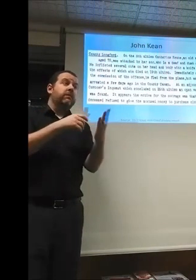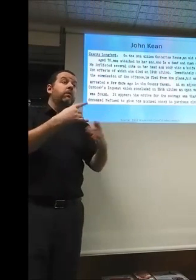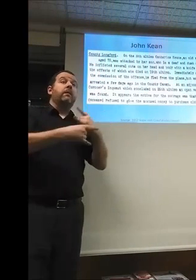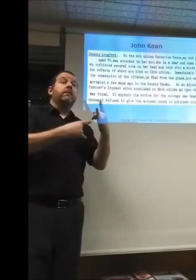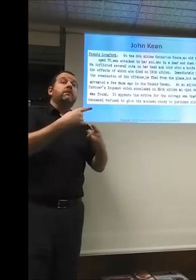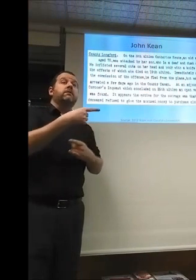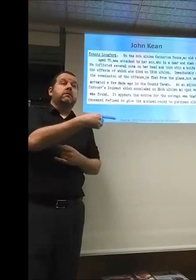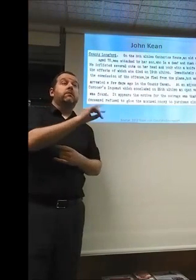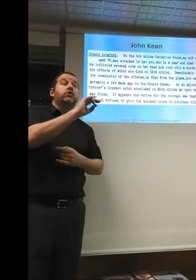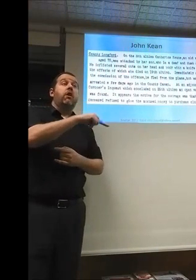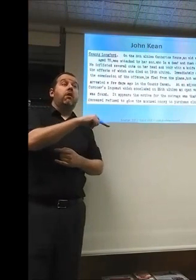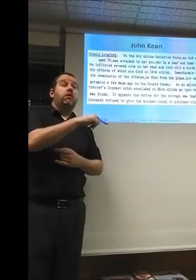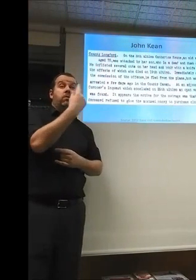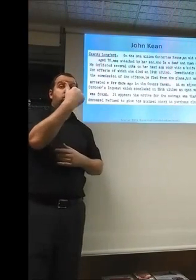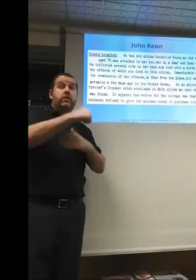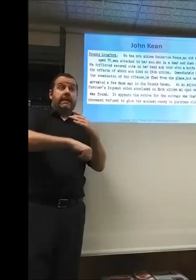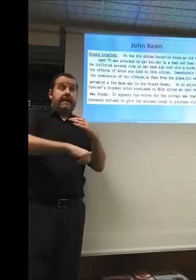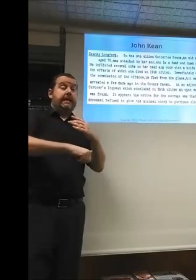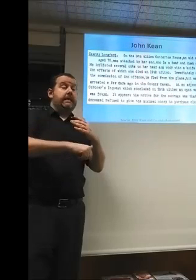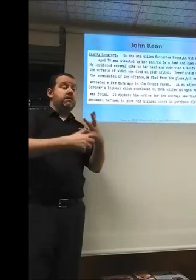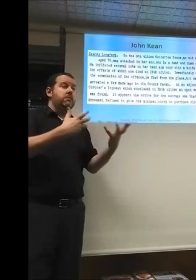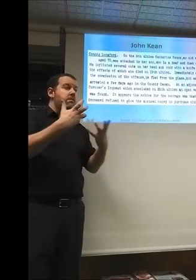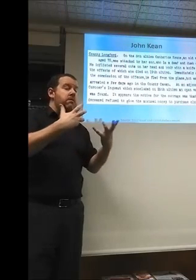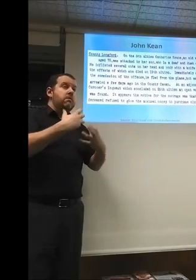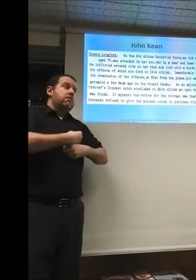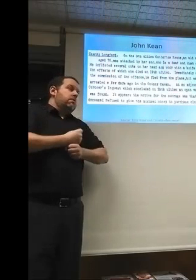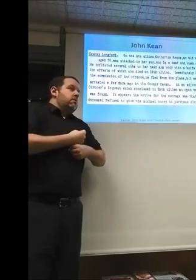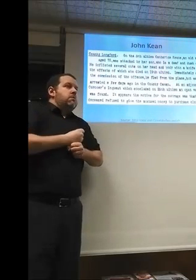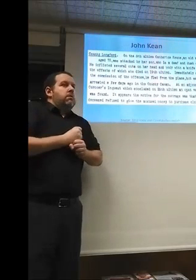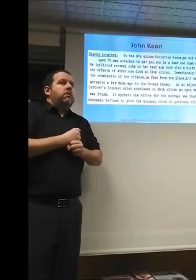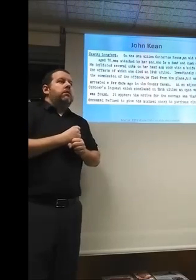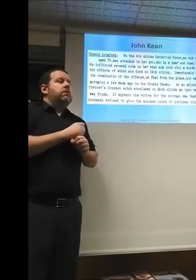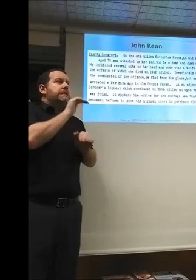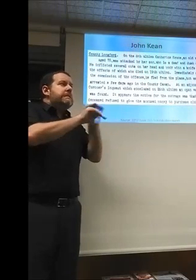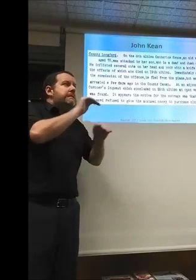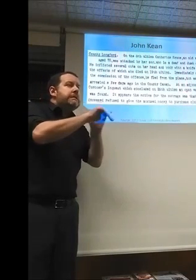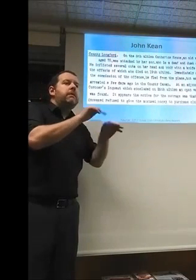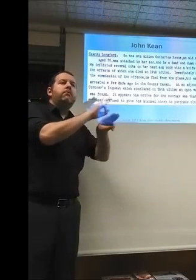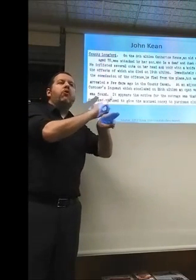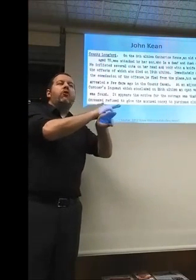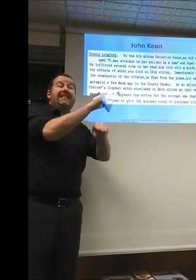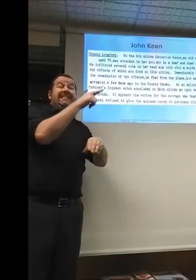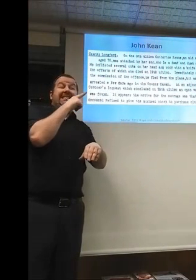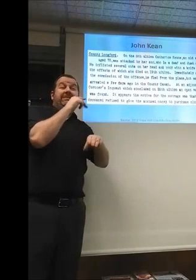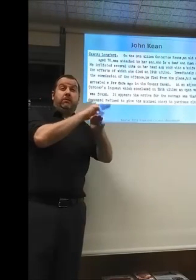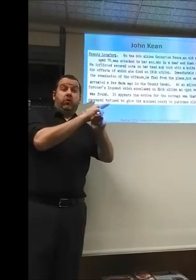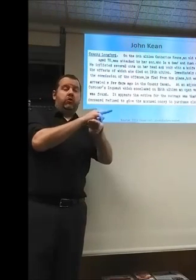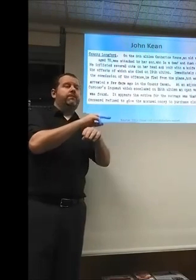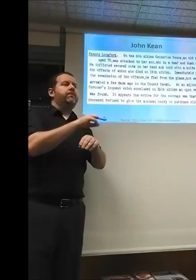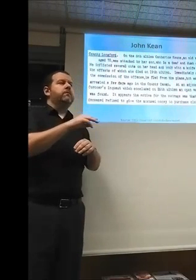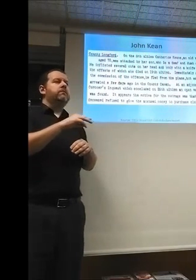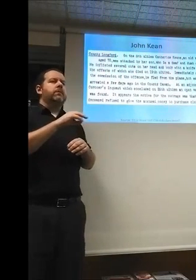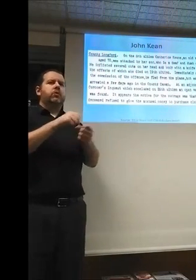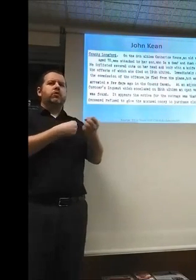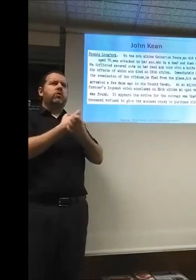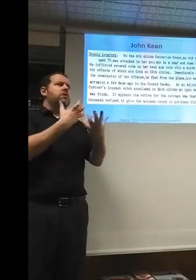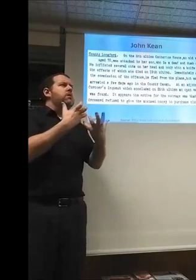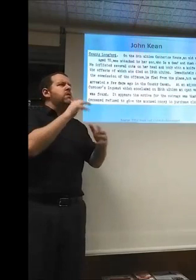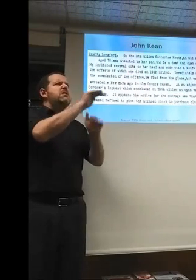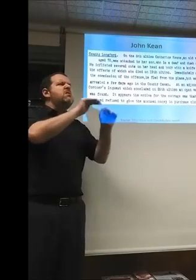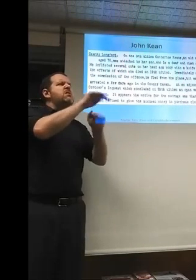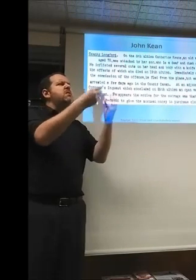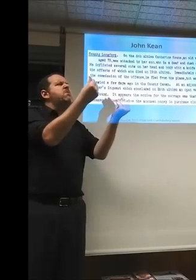and you have to tell the truth so the judge was explaining, he tried to explain that if